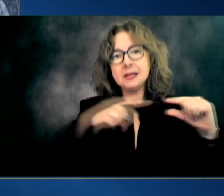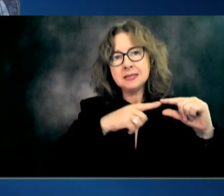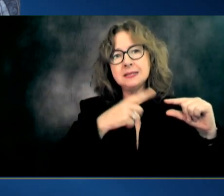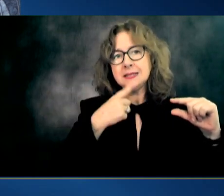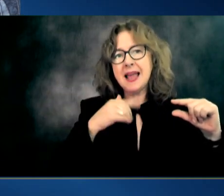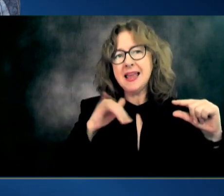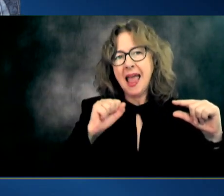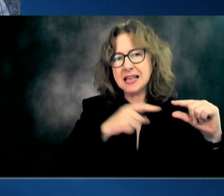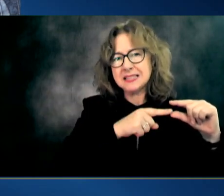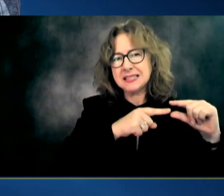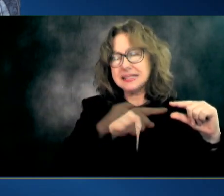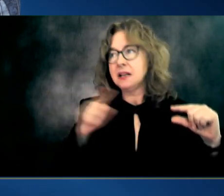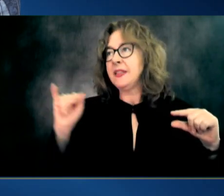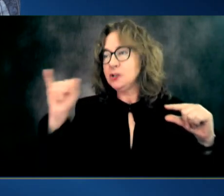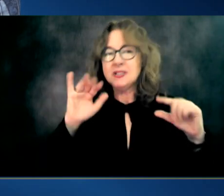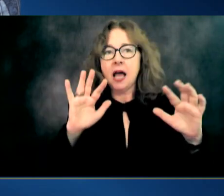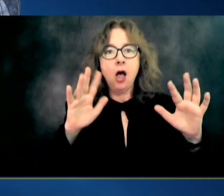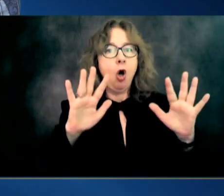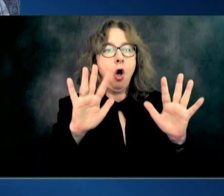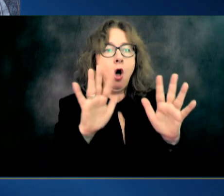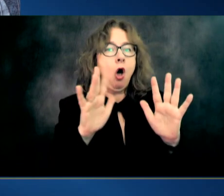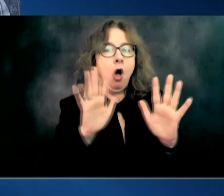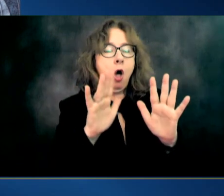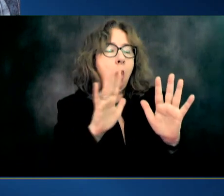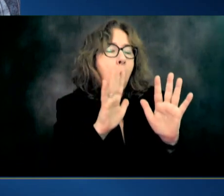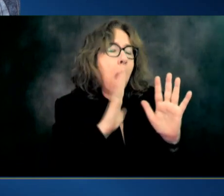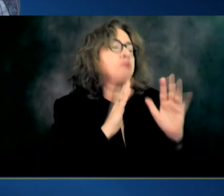when the change happened, and they I said, "Okay. Go ahead and give her the transplant."